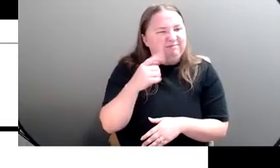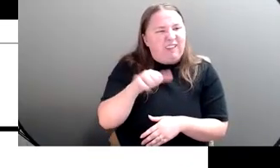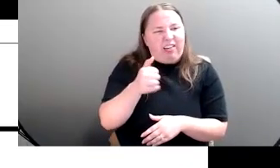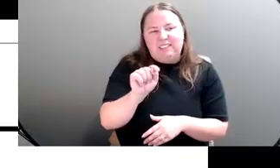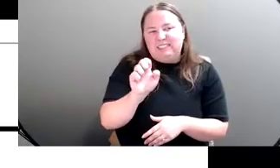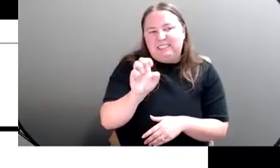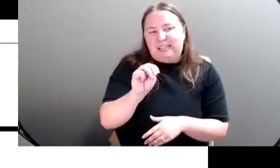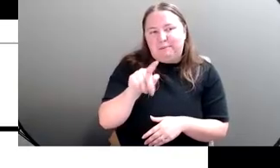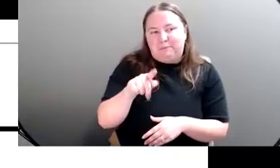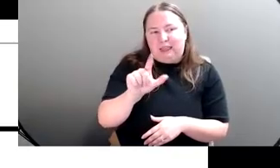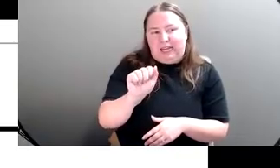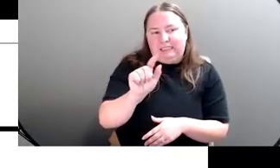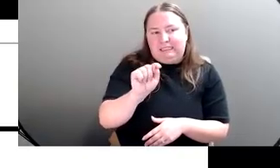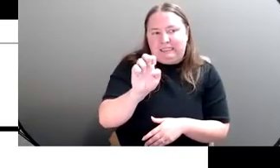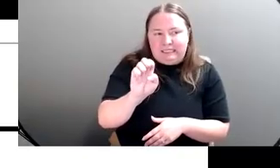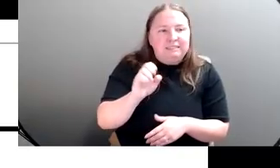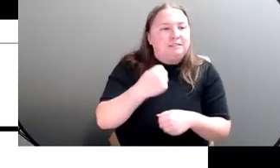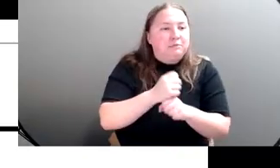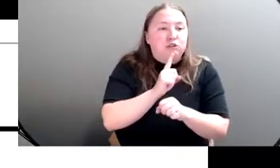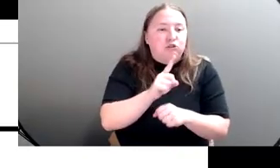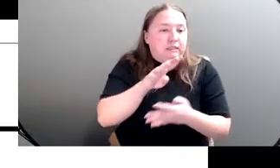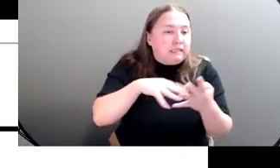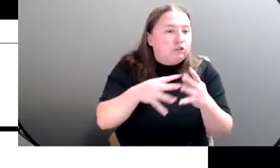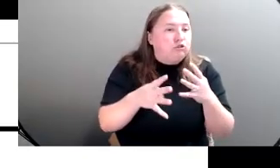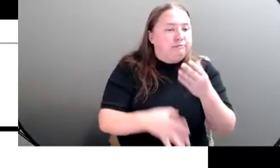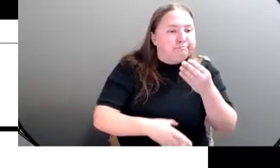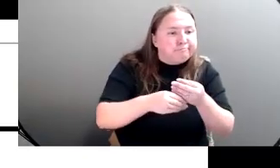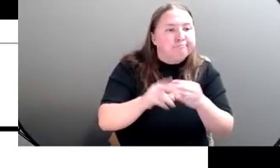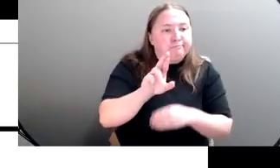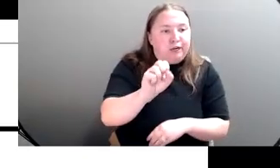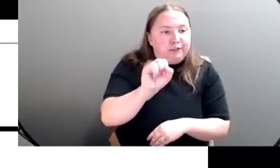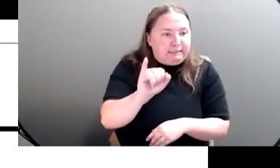to make sure that you're scheduling and building in RSI in your classes.